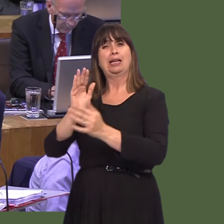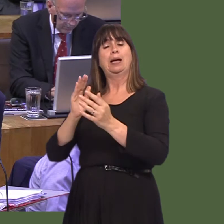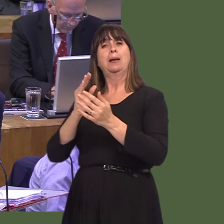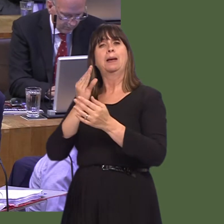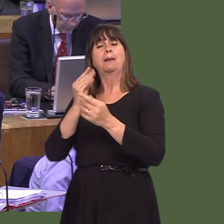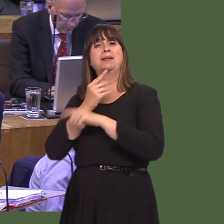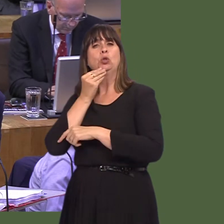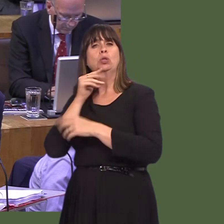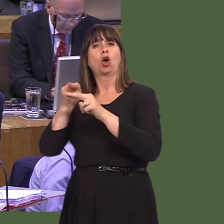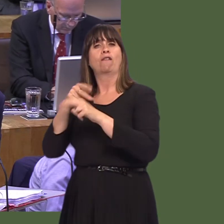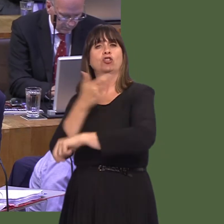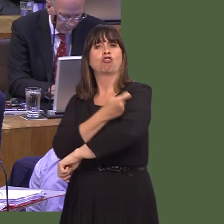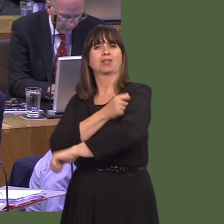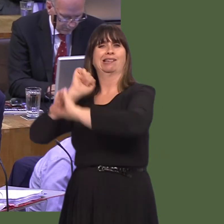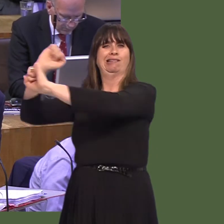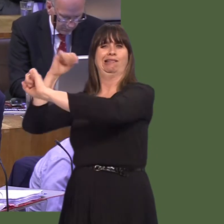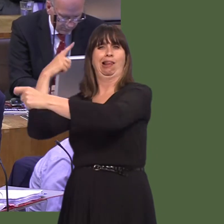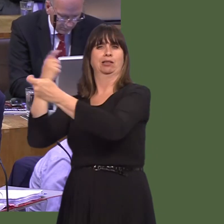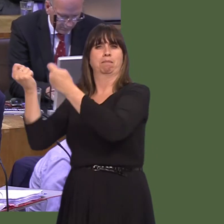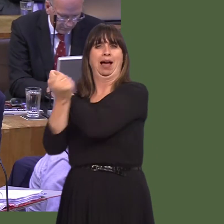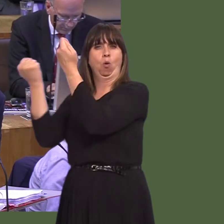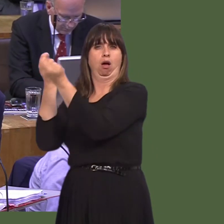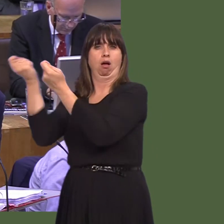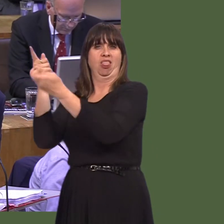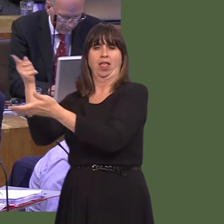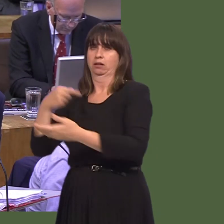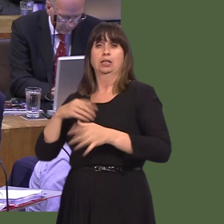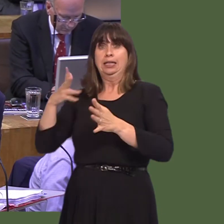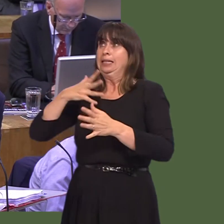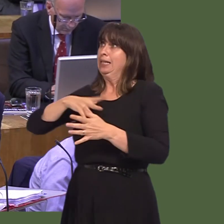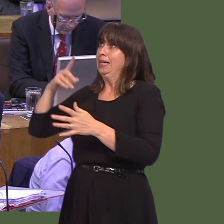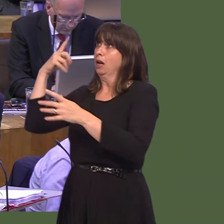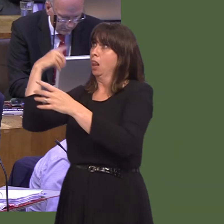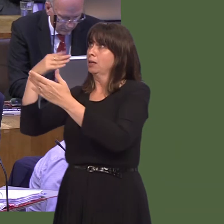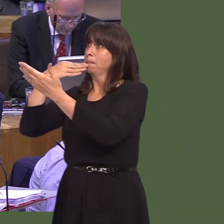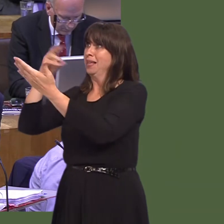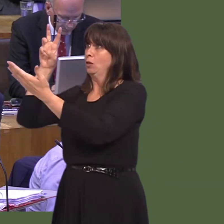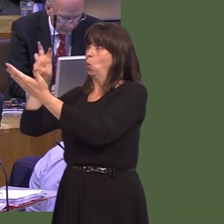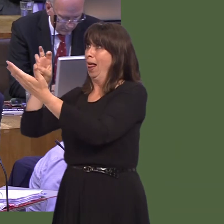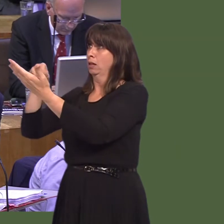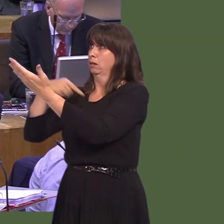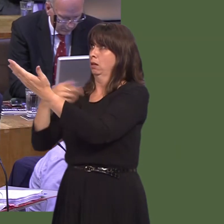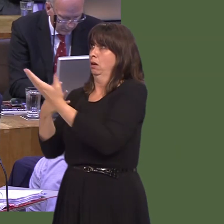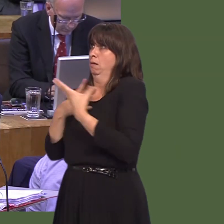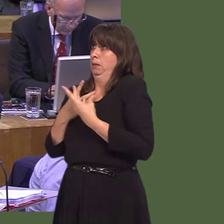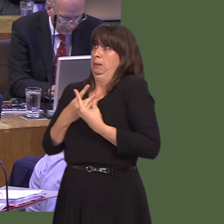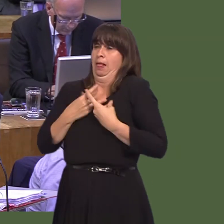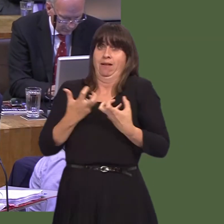devolved area, we need to make sure that restrictions are removed from London in order for us to be able to prescribe here in Wales.